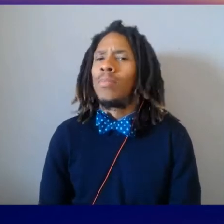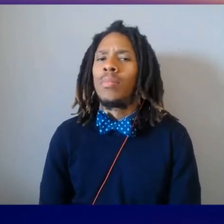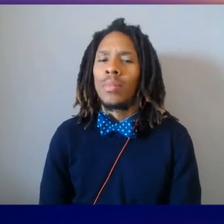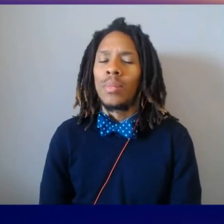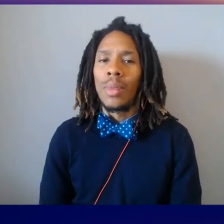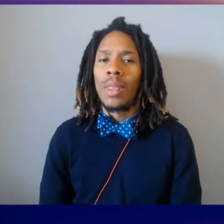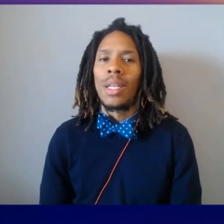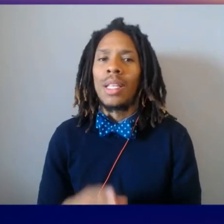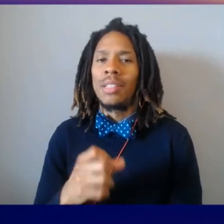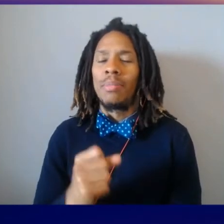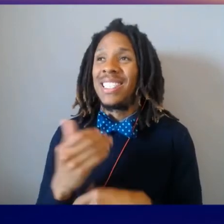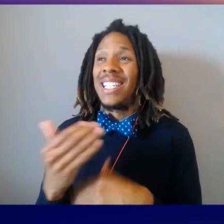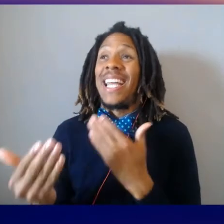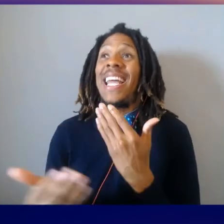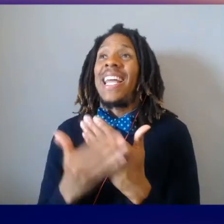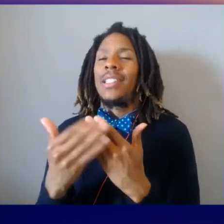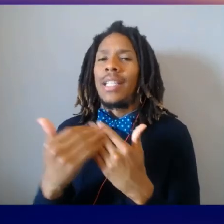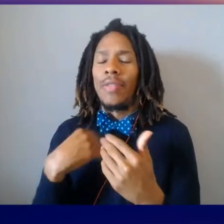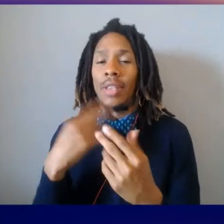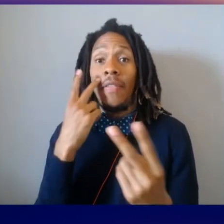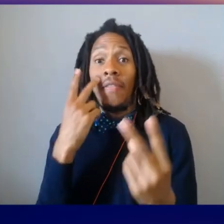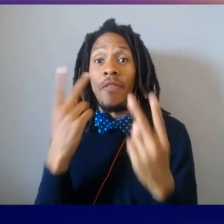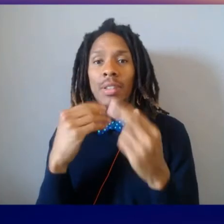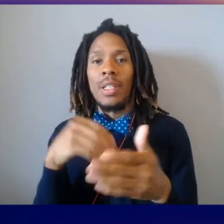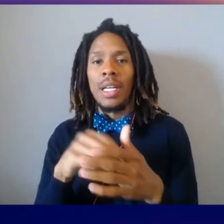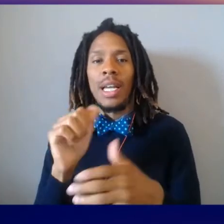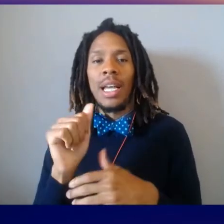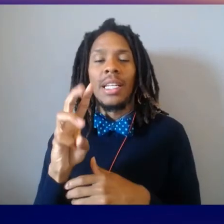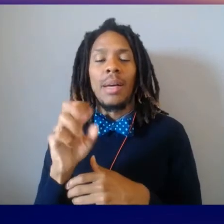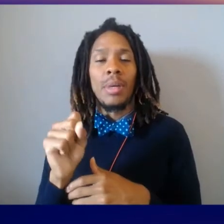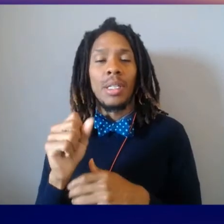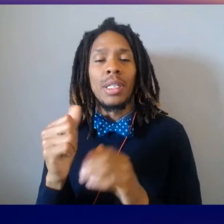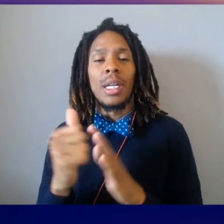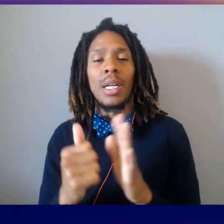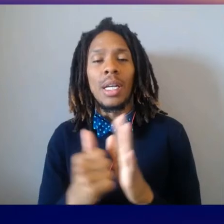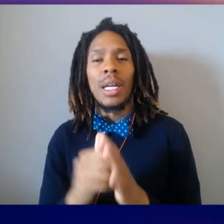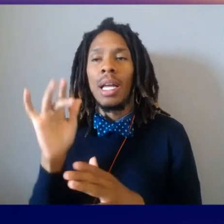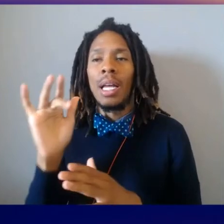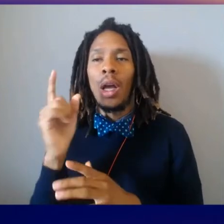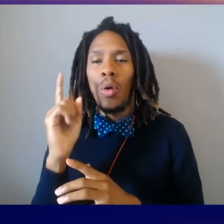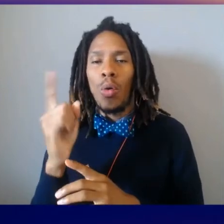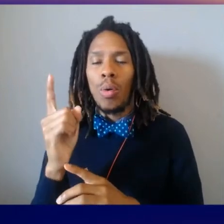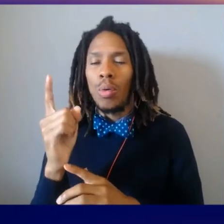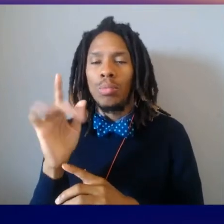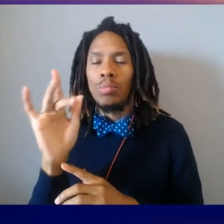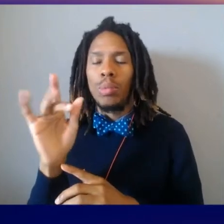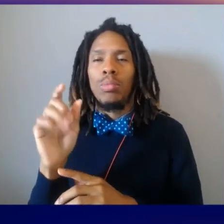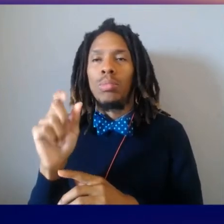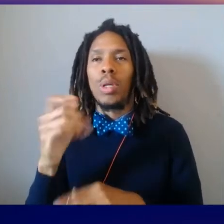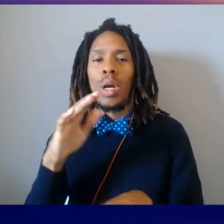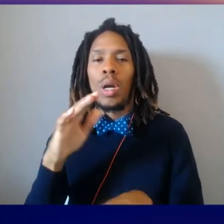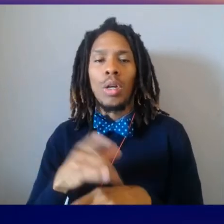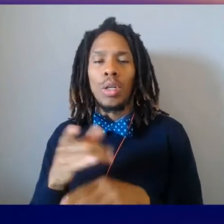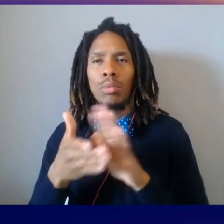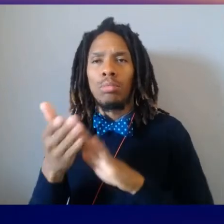to have this kind of visibility into yours AWS accounts. Just be able to click one button, turn it on, and then you can just run some queries. I mean, this is really...